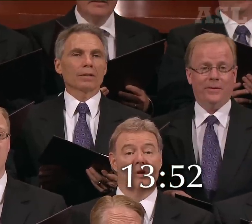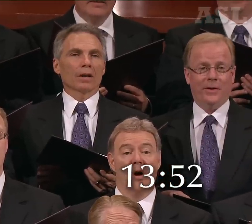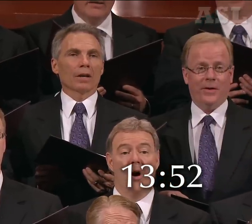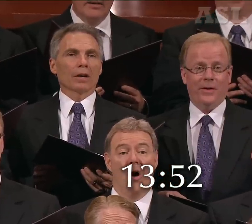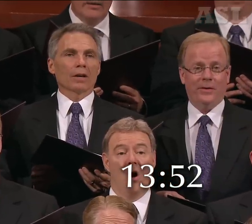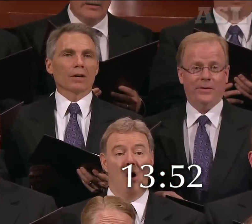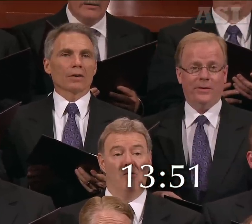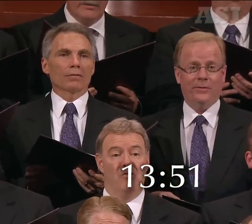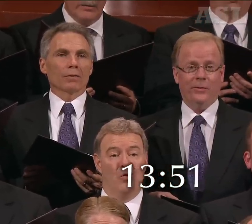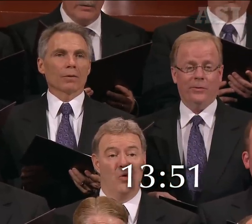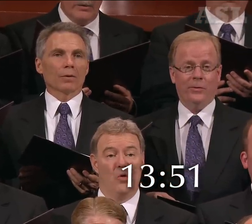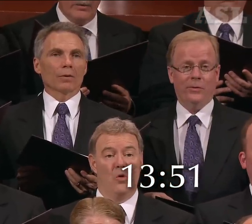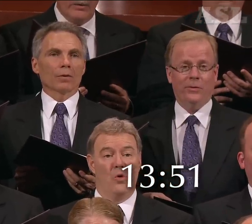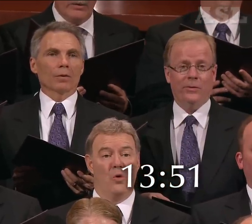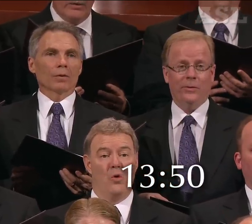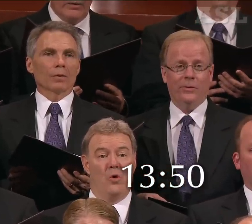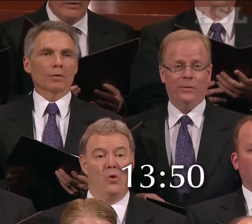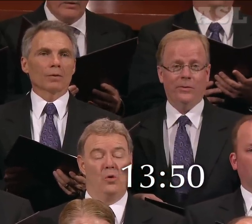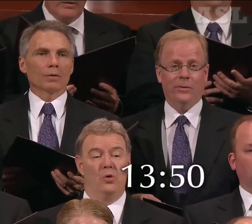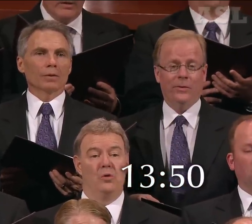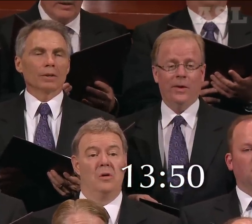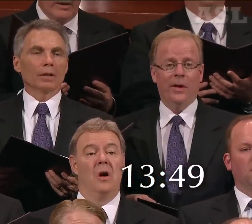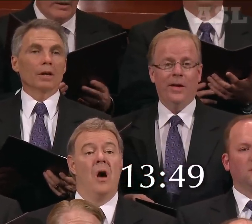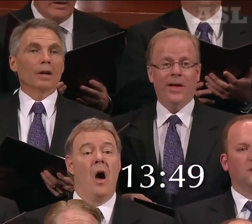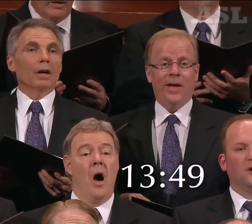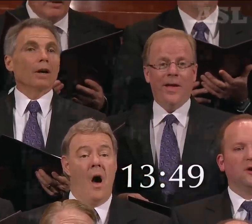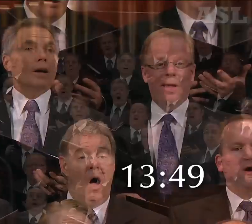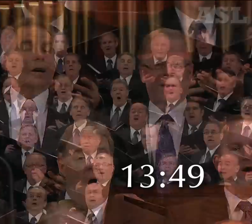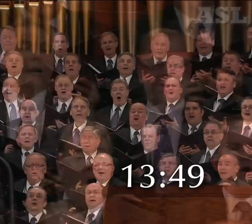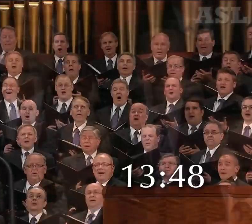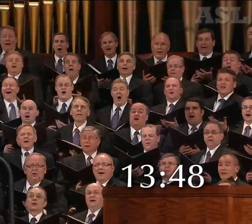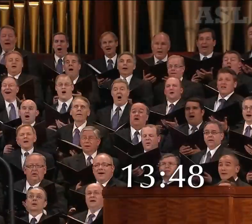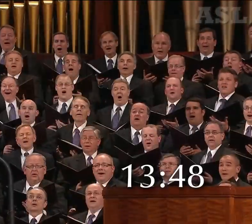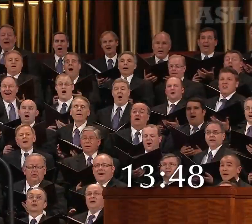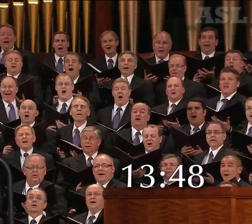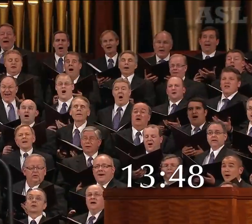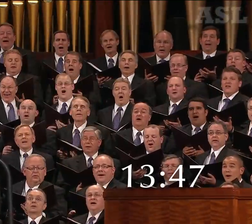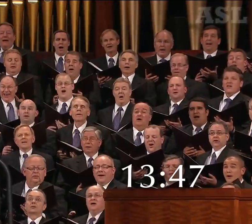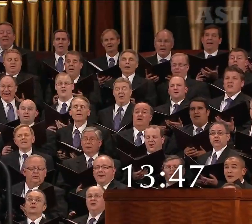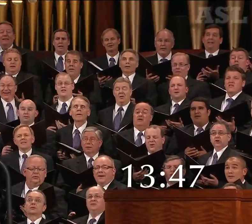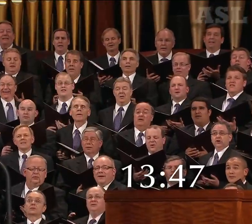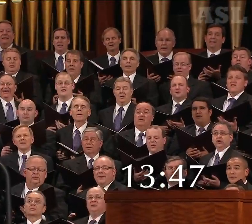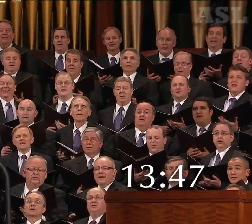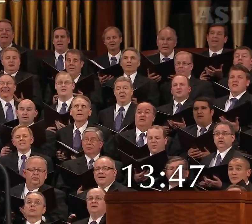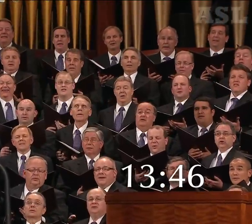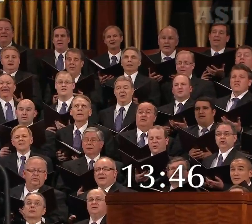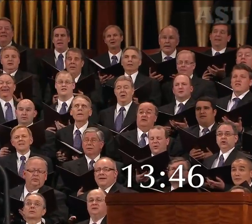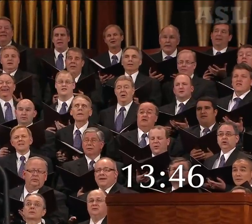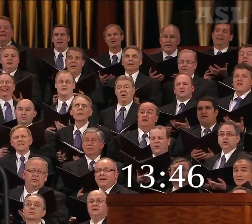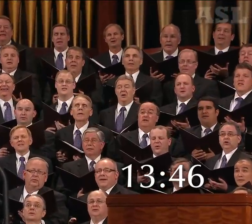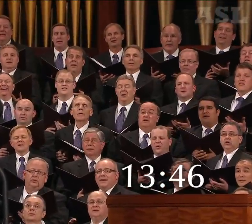THIS IS THE ENGLISH CLOSED CAPTION CHANNEL OF THE CHURCH OF JESUS CHRIST OF LATTER-DAY SAINTS.